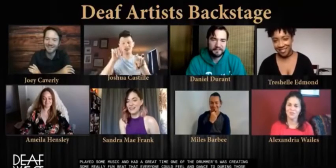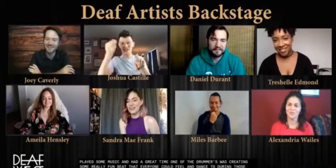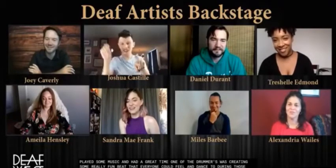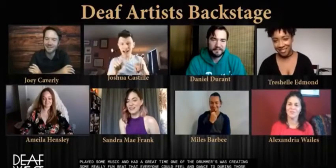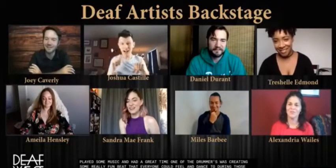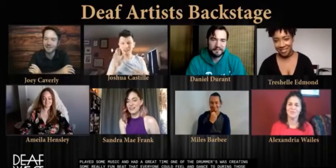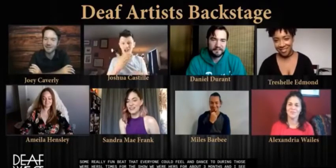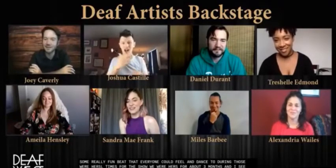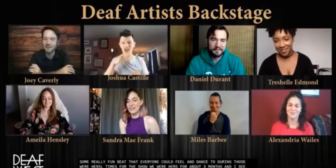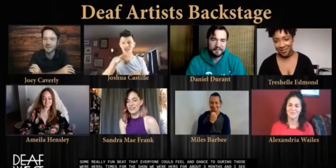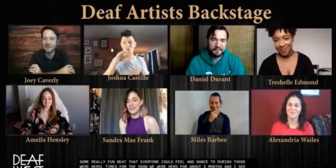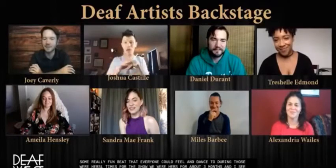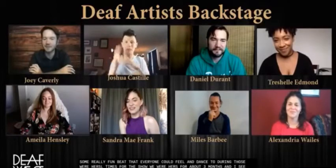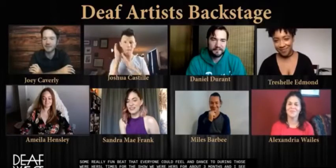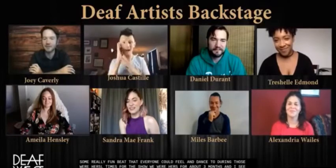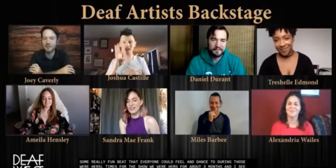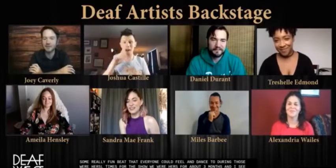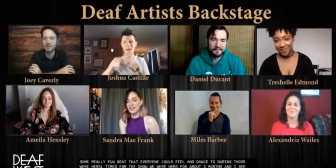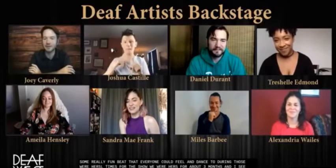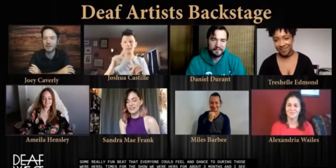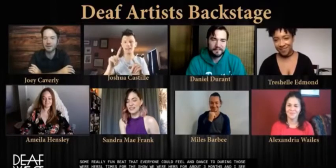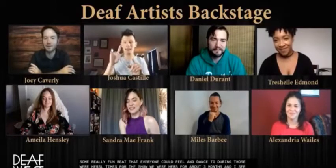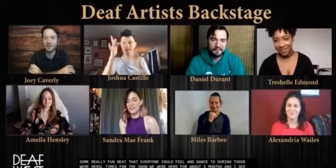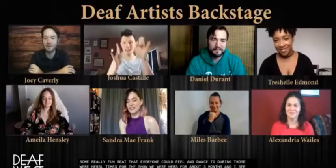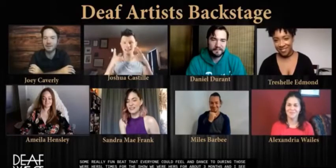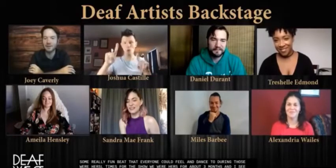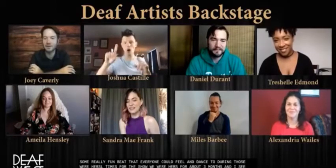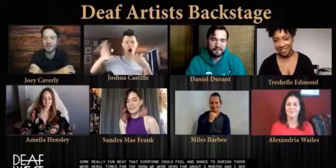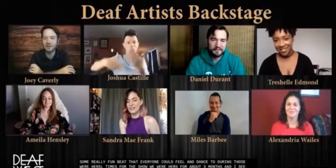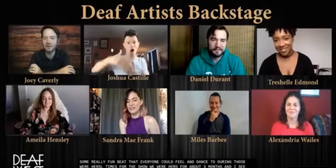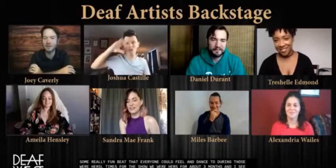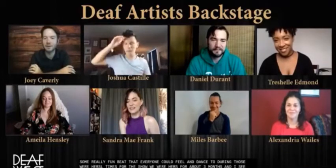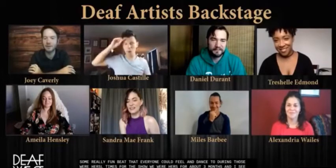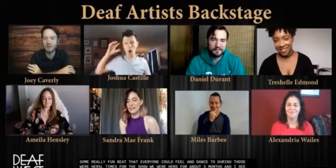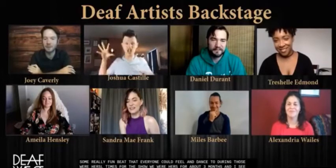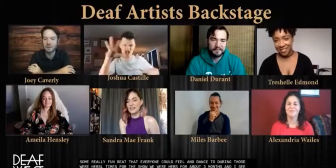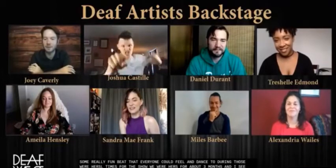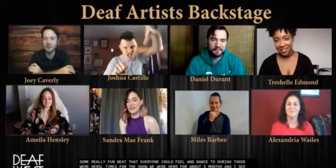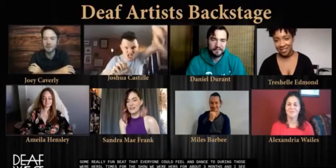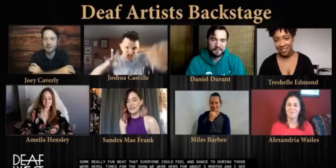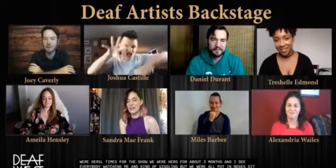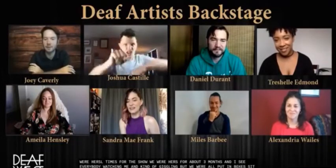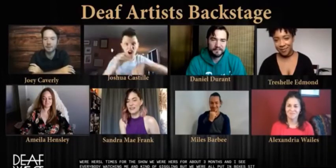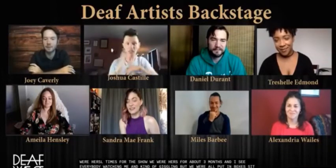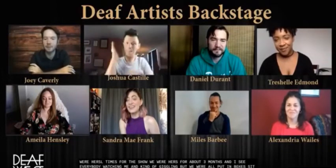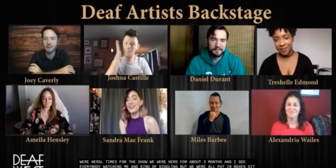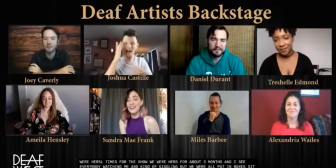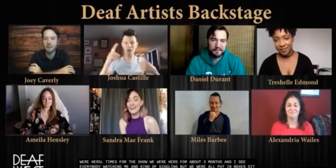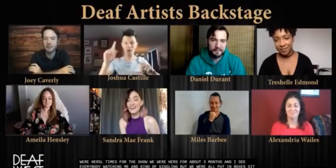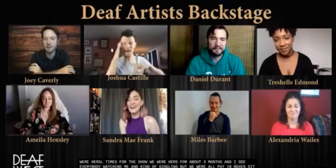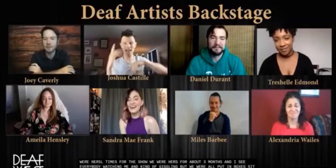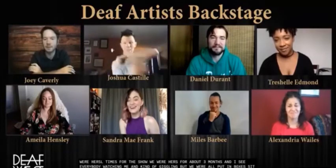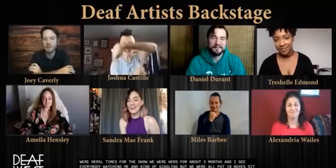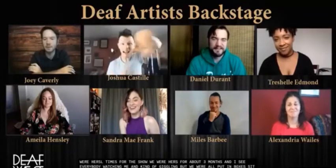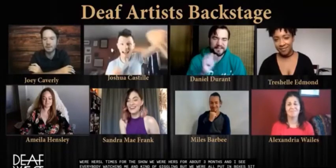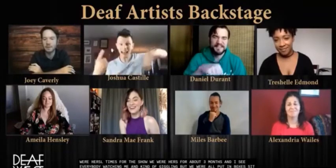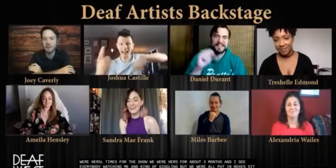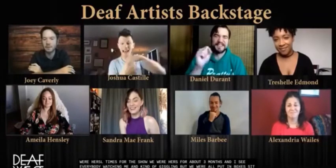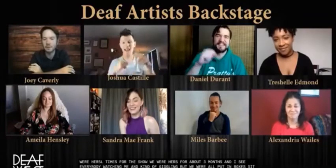And I can vividly remember Treshelle’s song about being on the bed and the molestation. Where all the boys were grabbing at her on the bed.